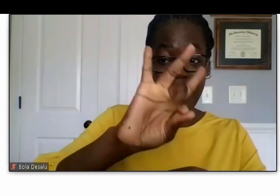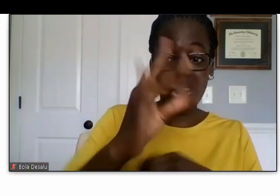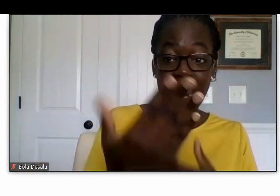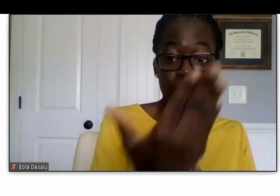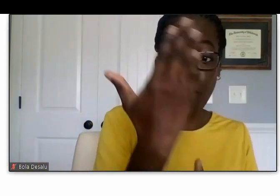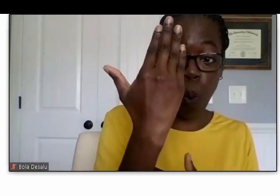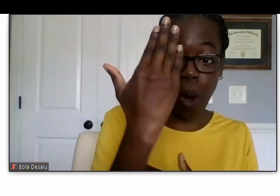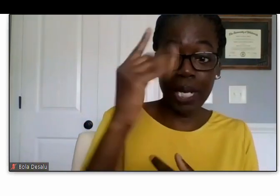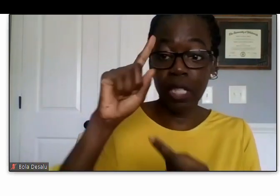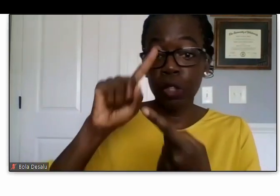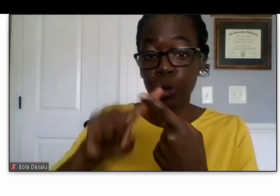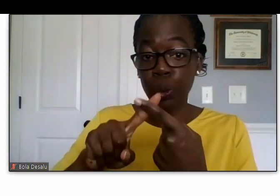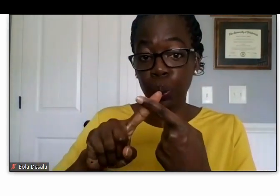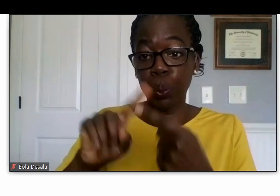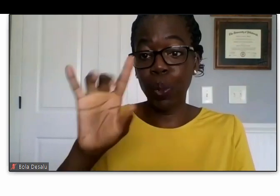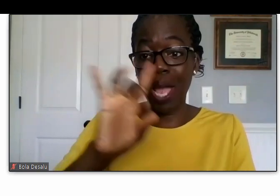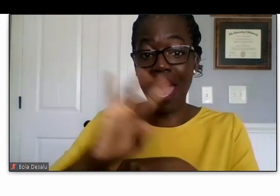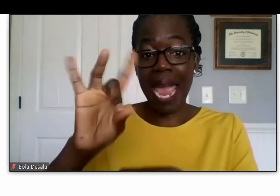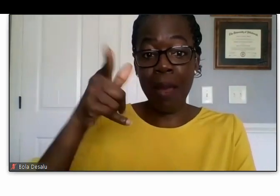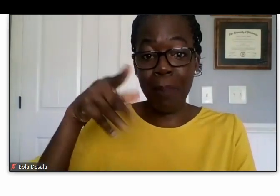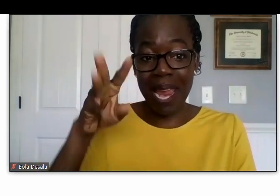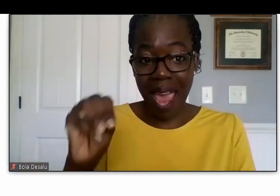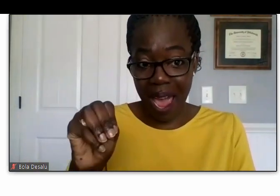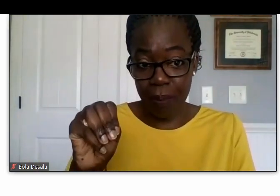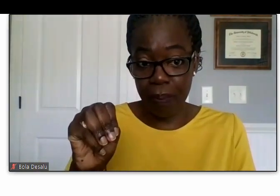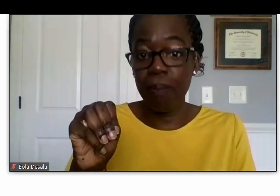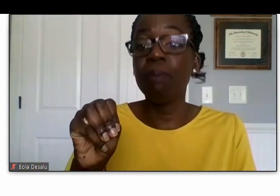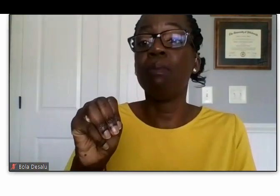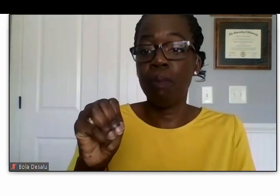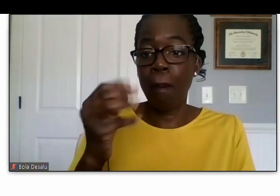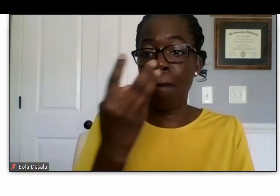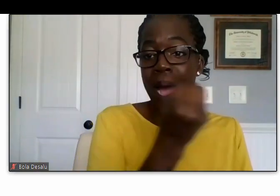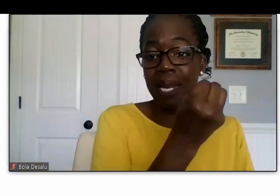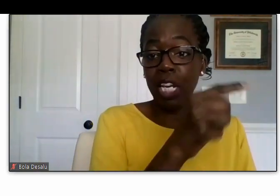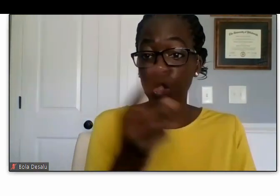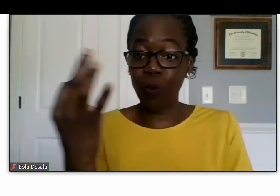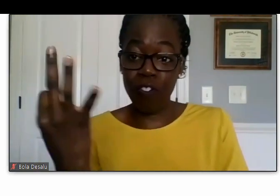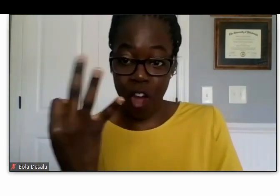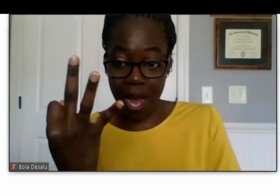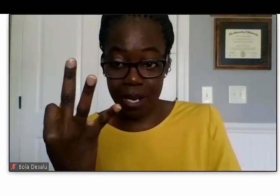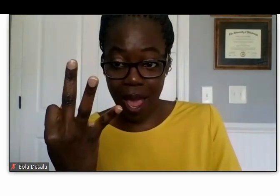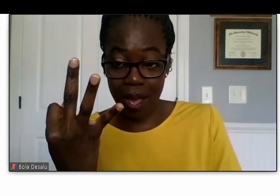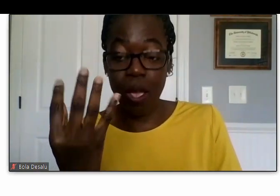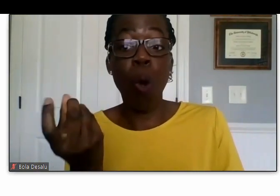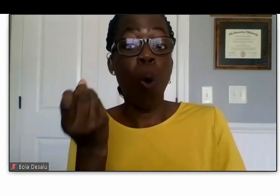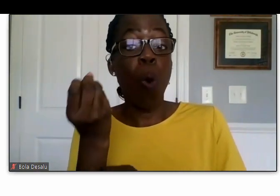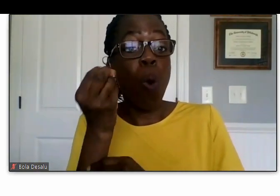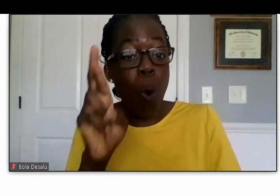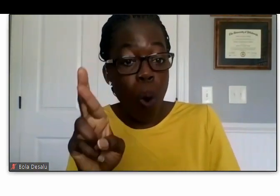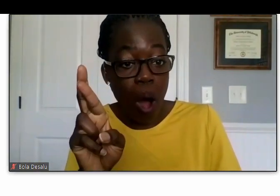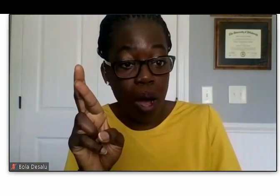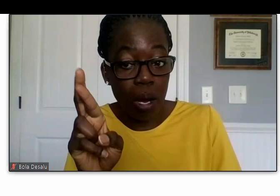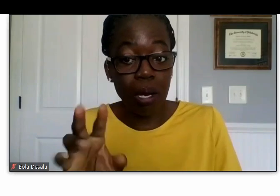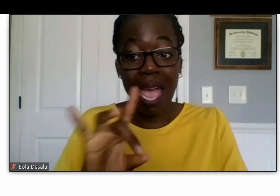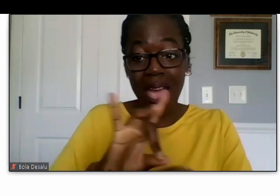Currently it's available from 8 a.m. - 8 p.m. again EST.